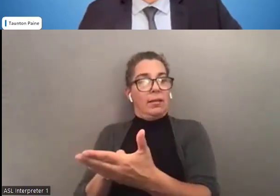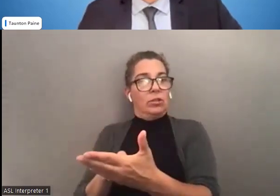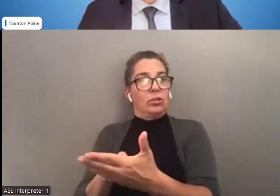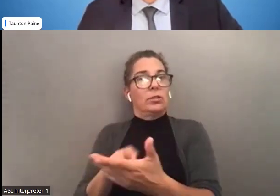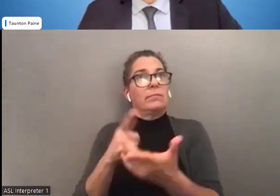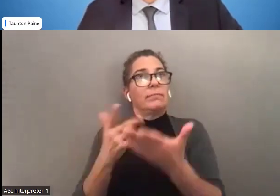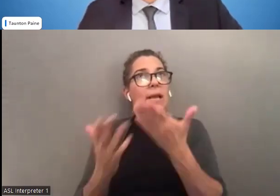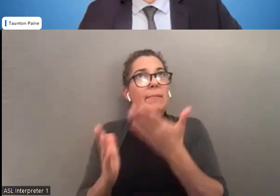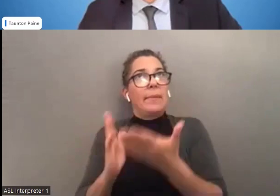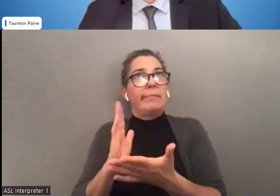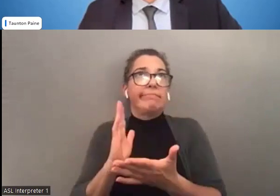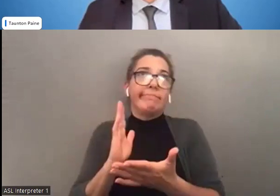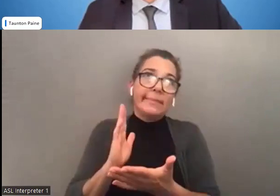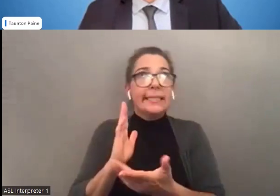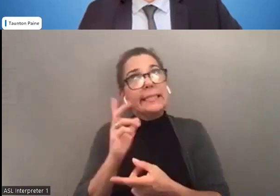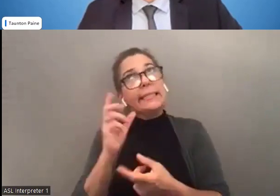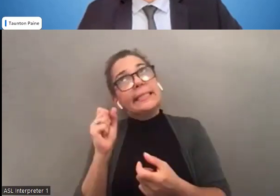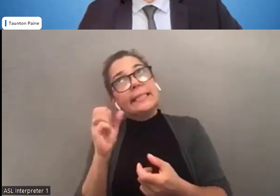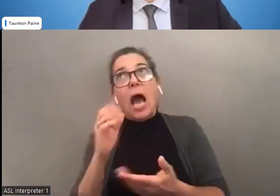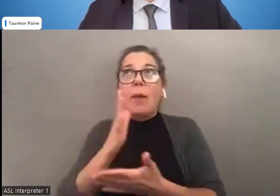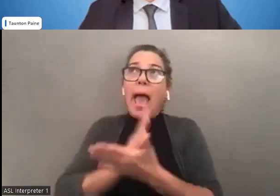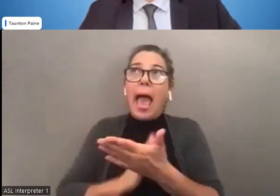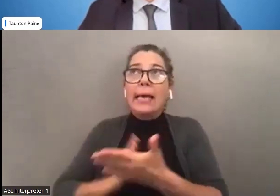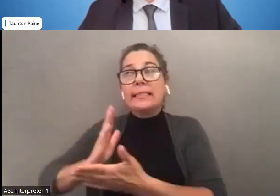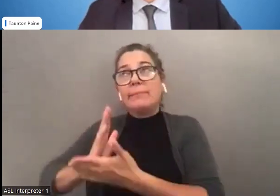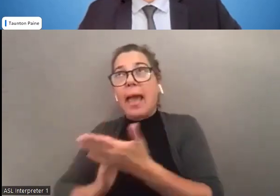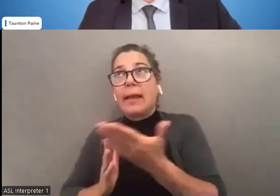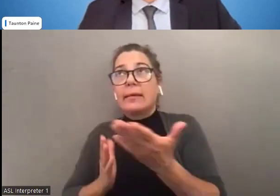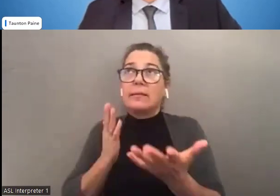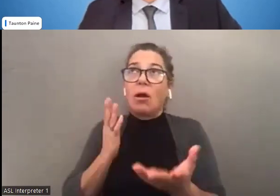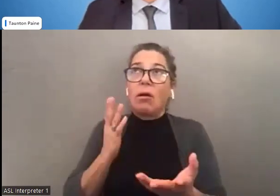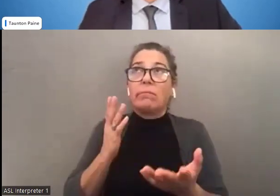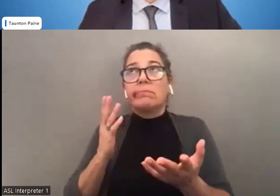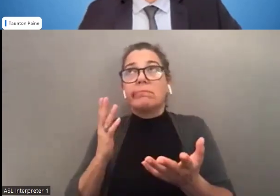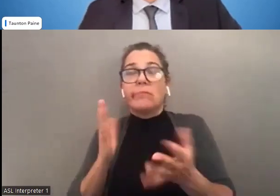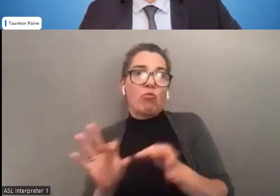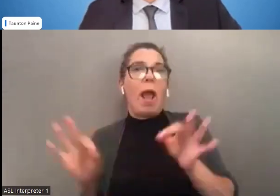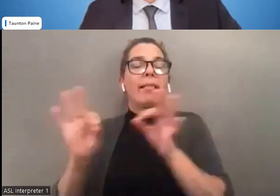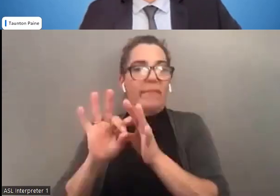that I think are quite relevant for when you're working with other groups